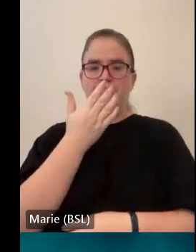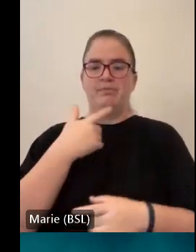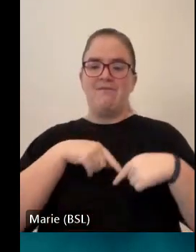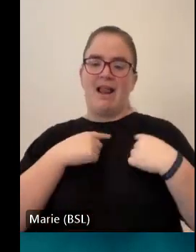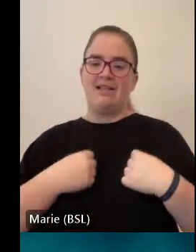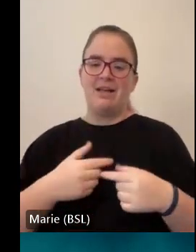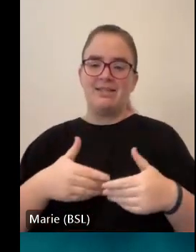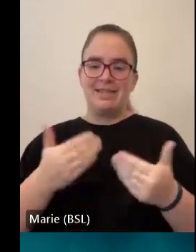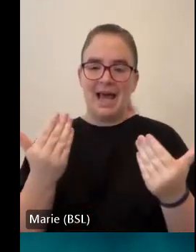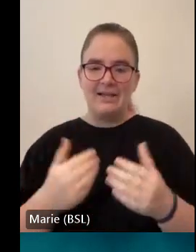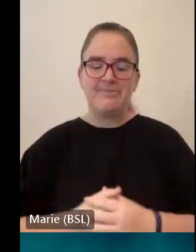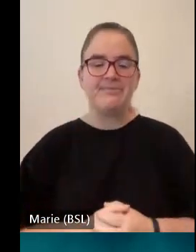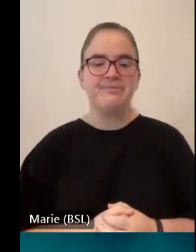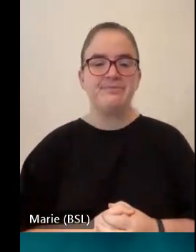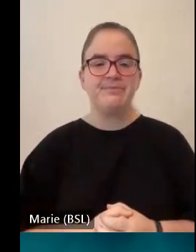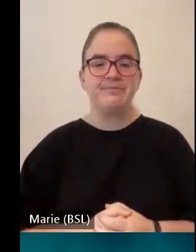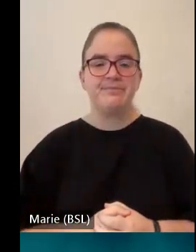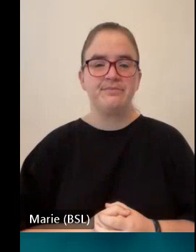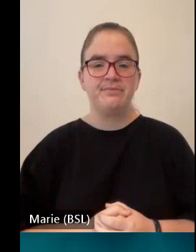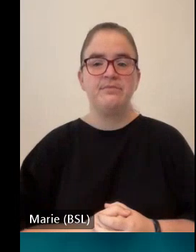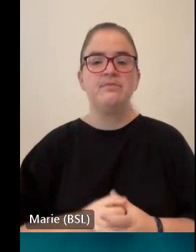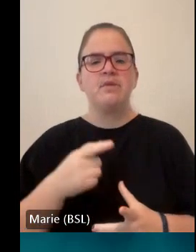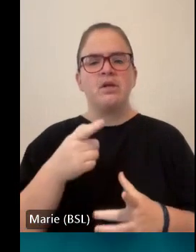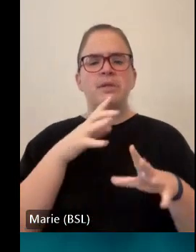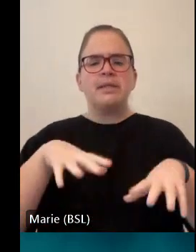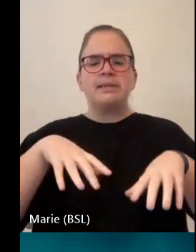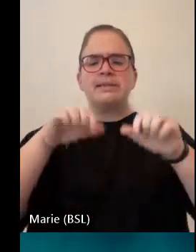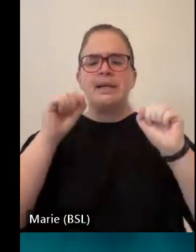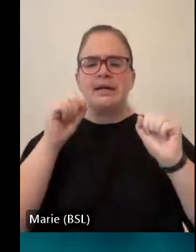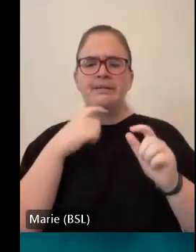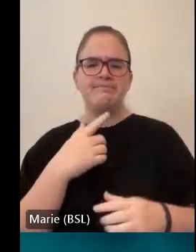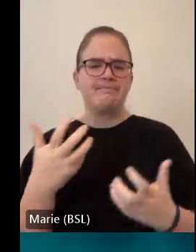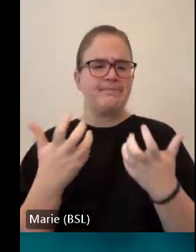So just to start with a bit of perspective on the levels that